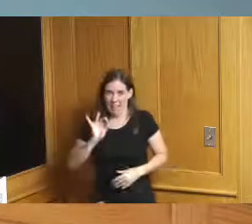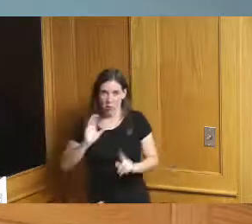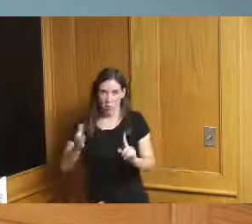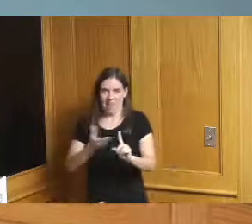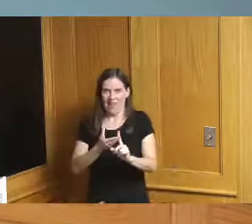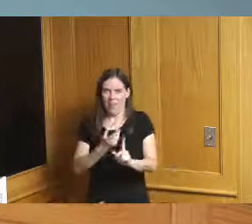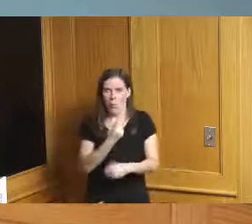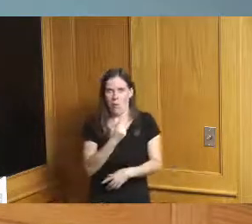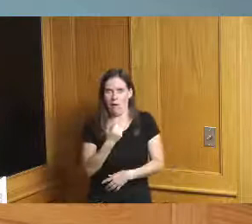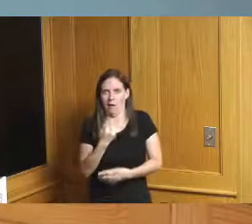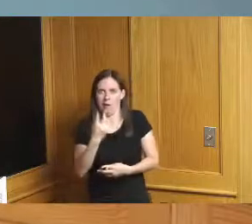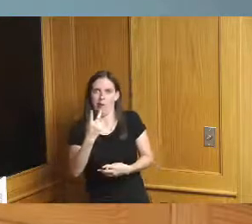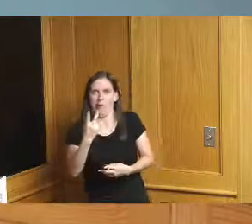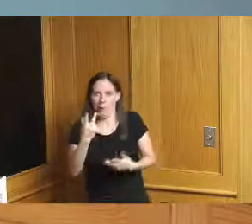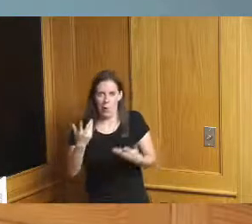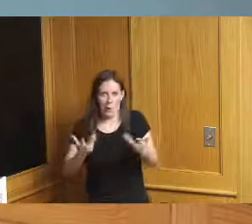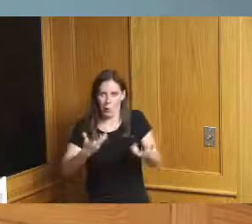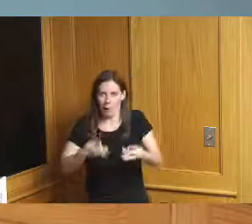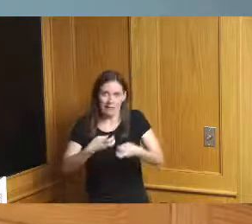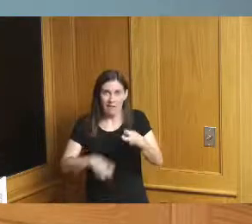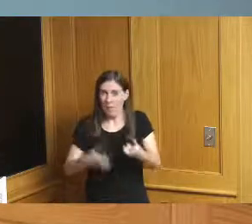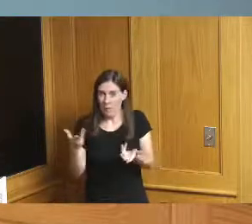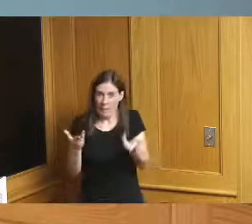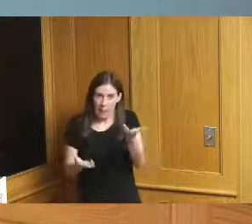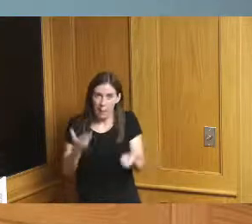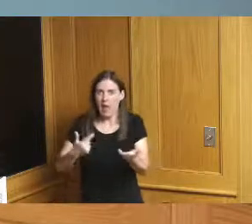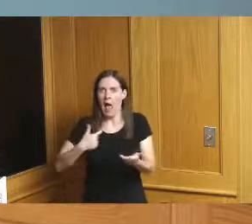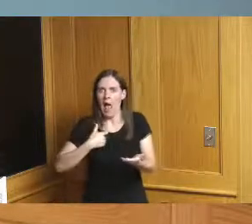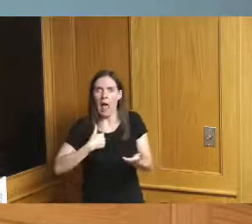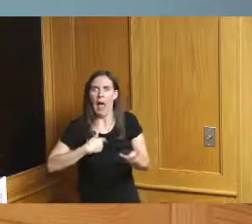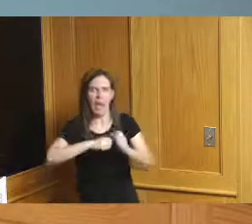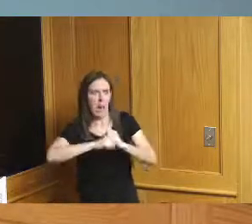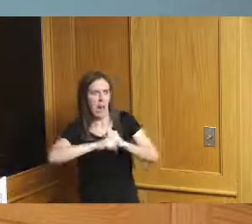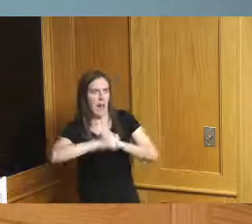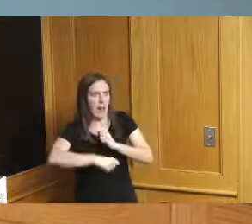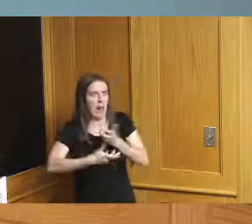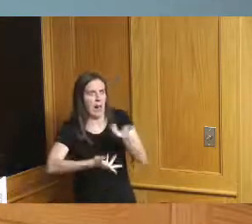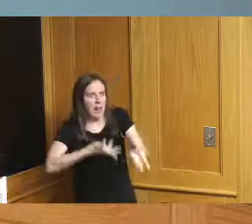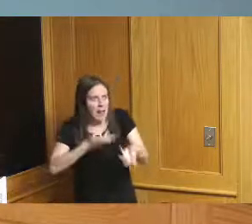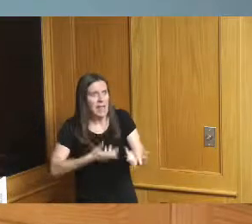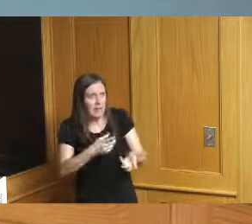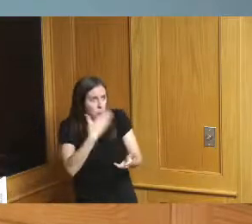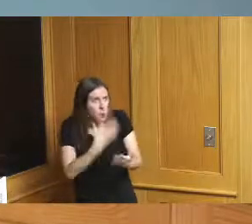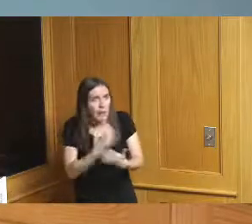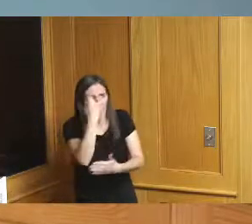have a 30-minute conversation to convince them to do it i will have to say i was in Forest Park our